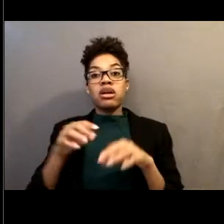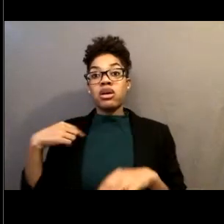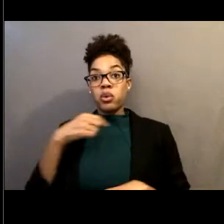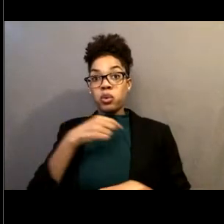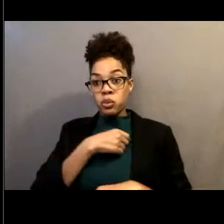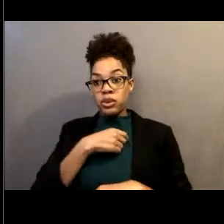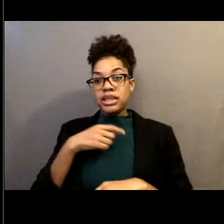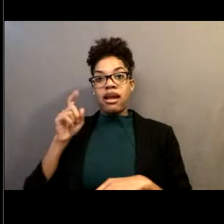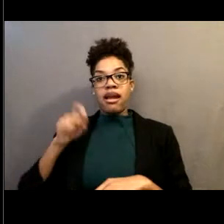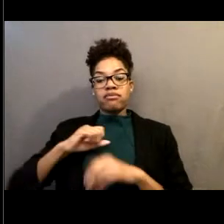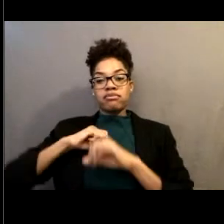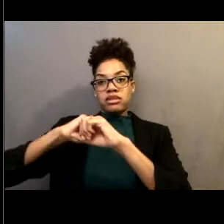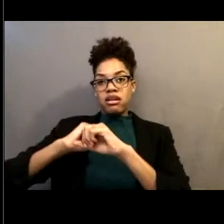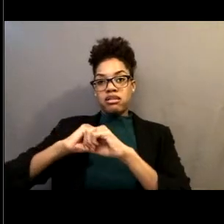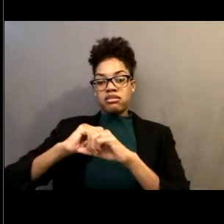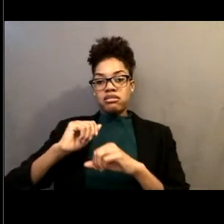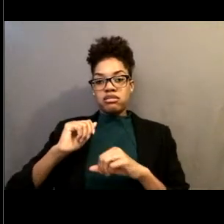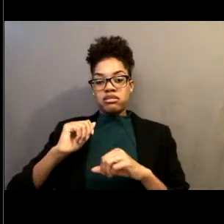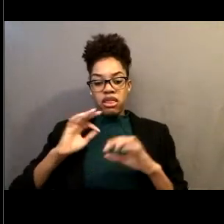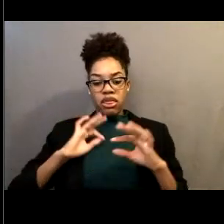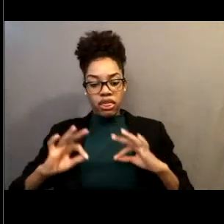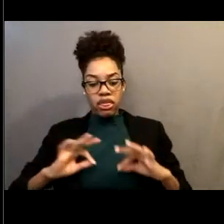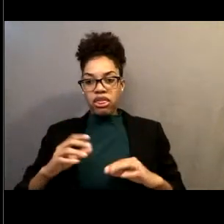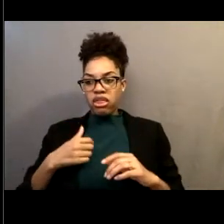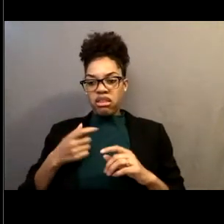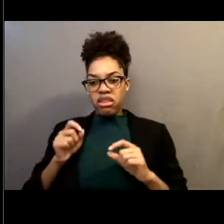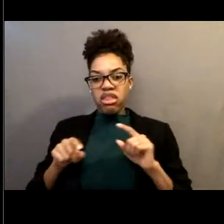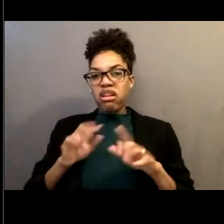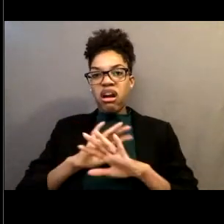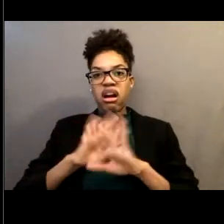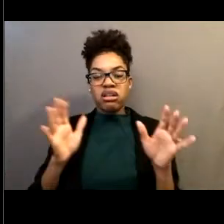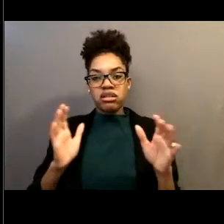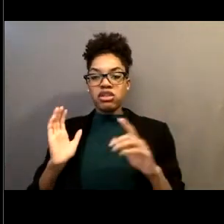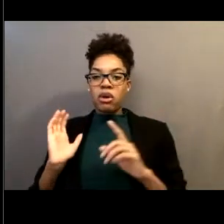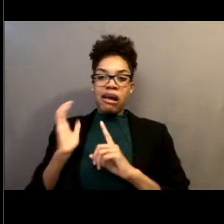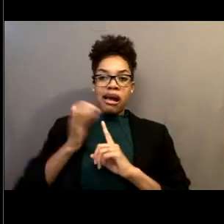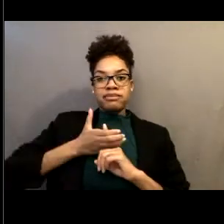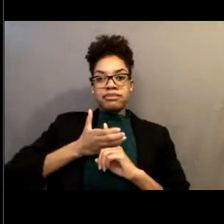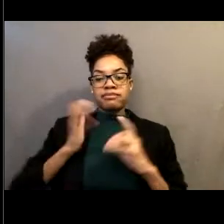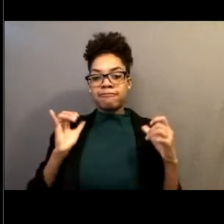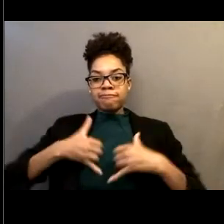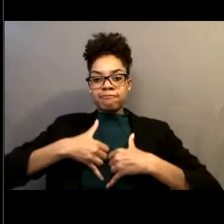And so, yeah, that's why you see all the, all this. I referred to it earlier as a bunny suit.